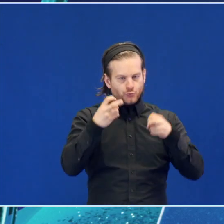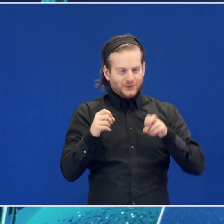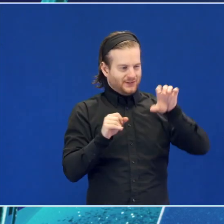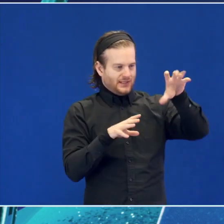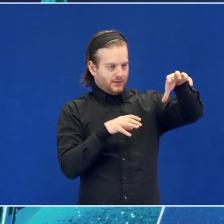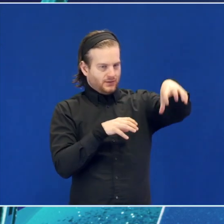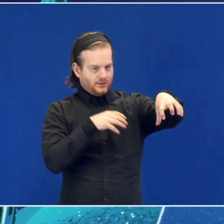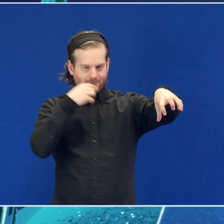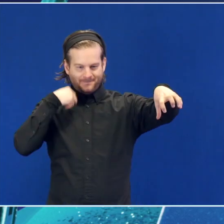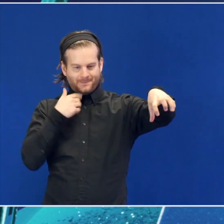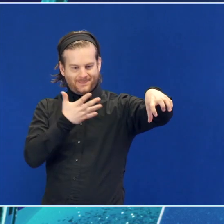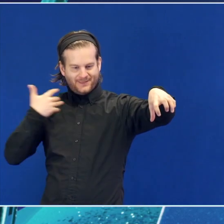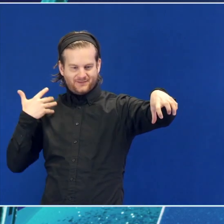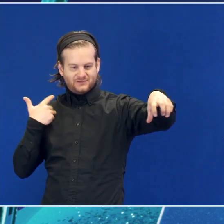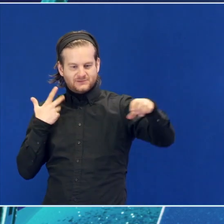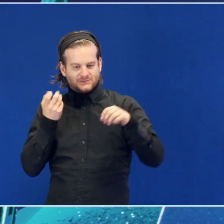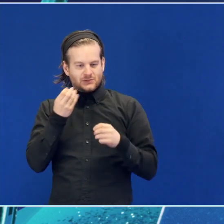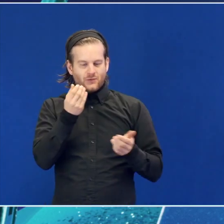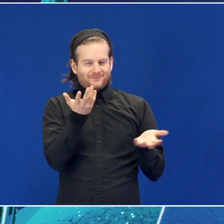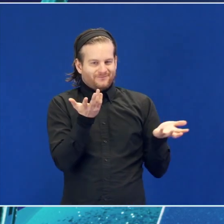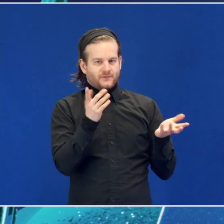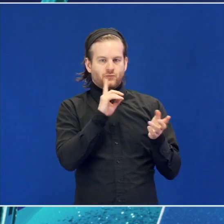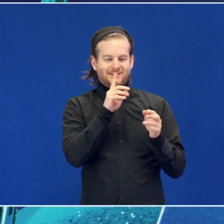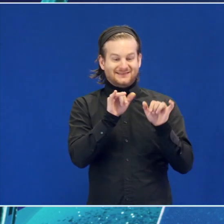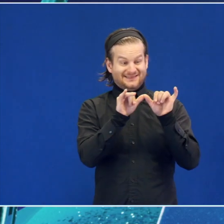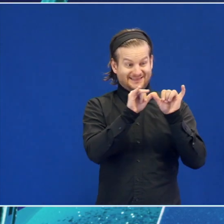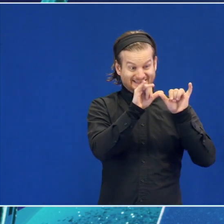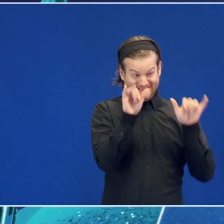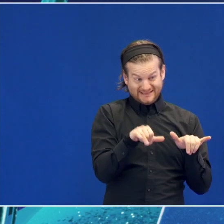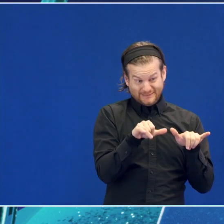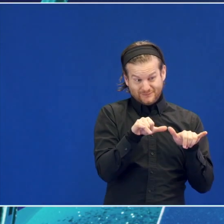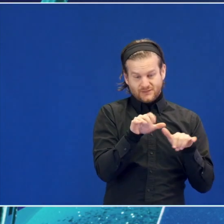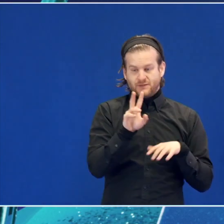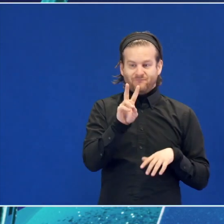versus the specific request or task you're asking it to do,